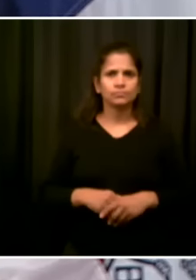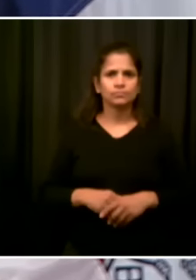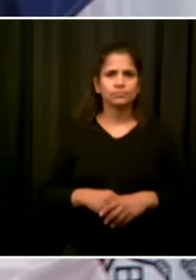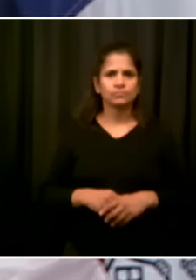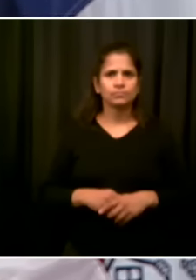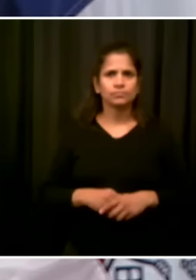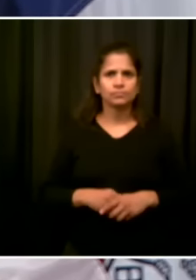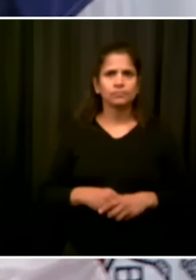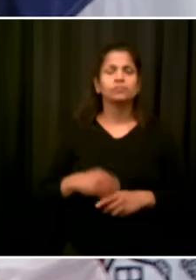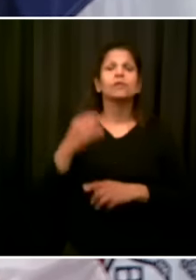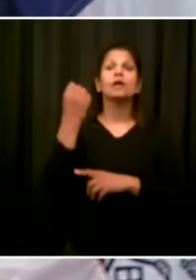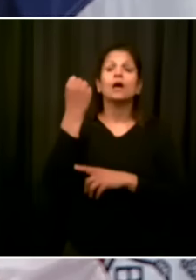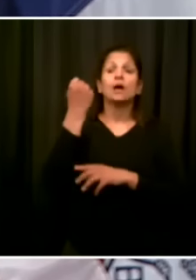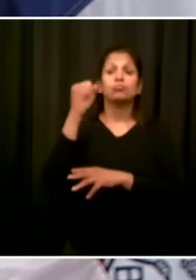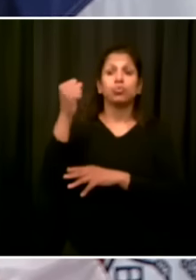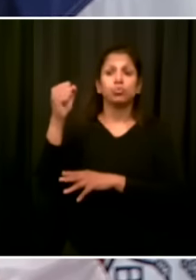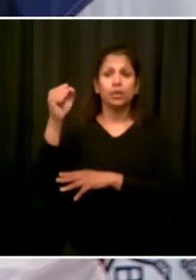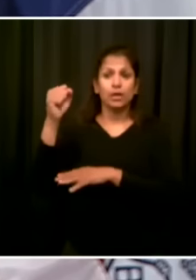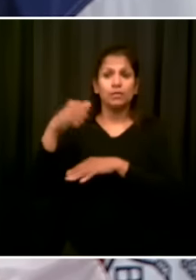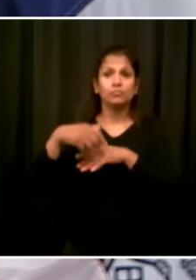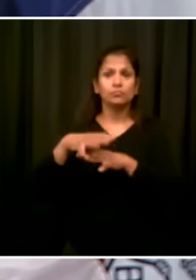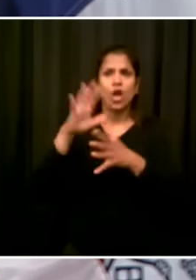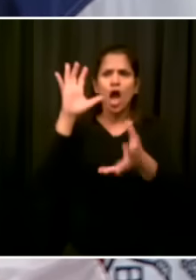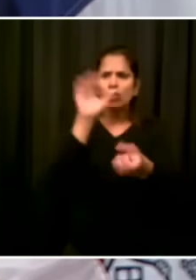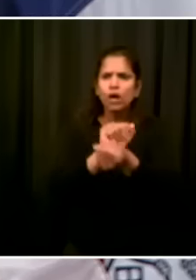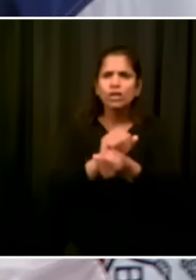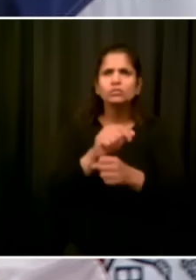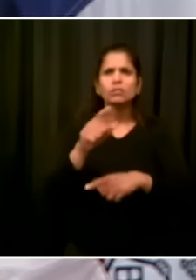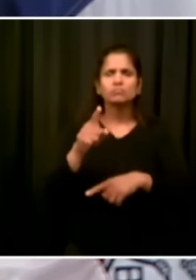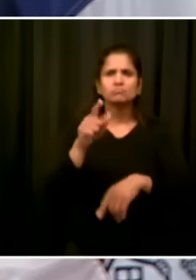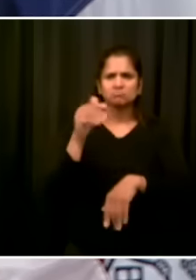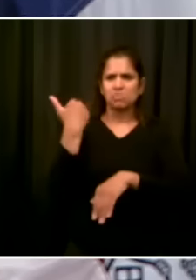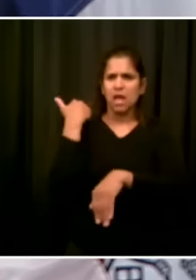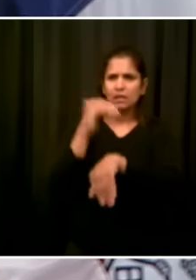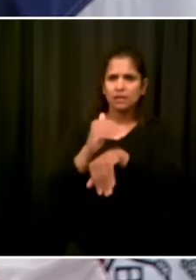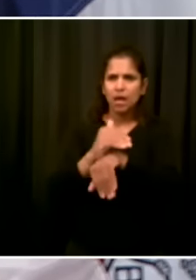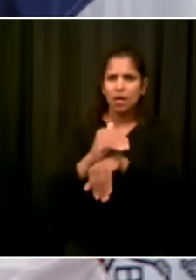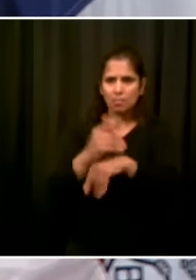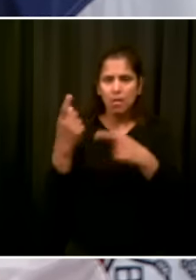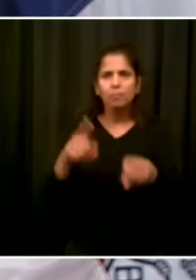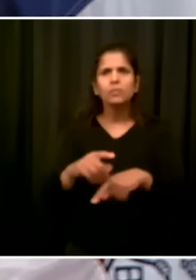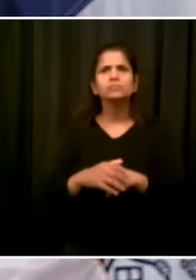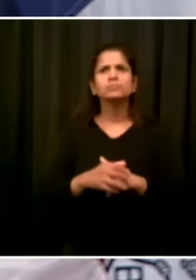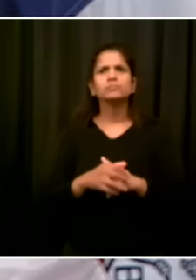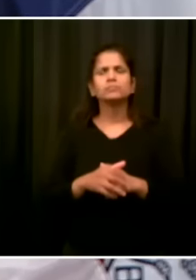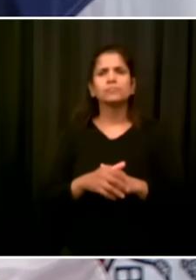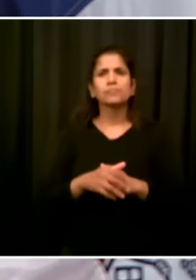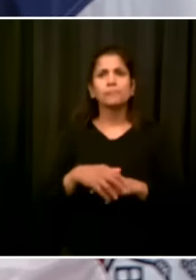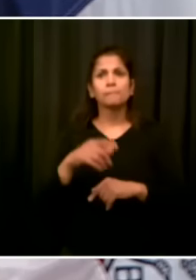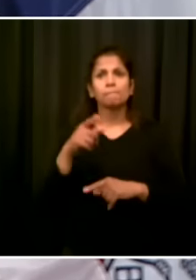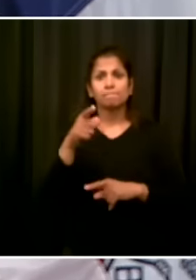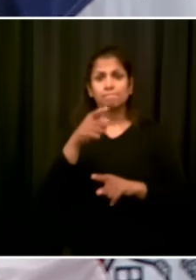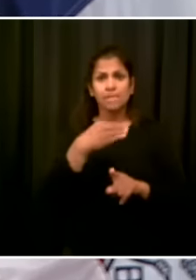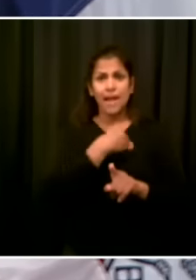TANGIBLE AND REAL PROPOSALS. VERY MOVING PROPOSALS IN THE AREA OF MENTAL HEALTH. I WT ANTO THANK EVERYONE INT HE VANGUARDR GOUP ON WHAT YOU PUT